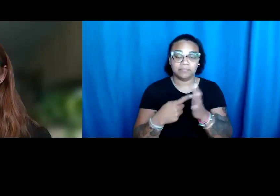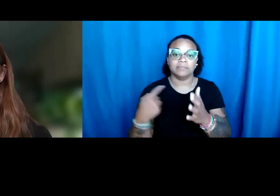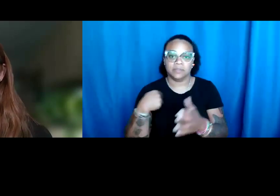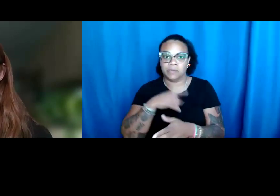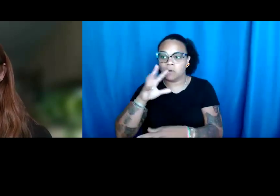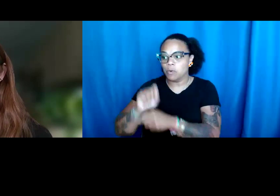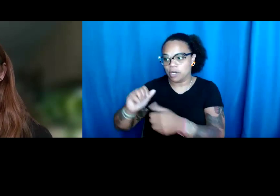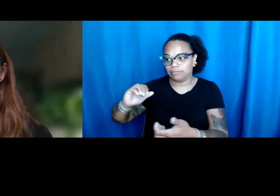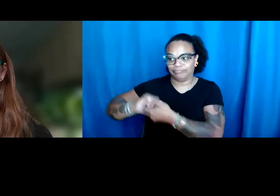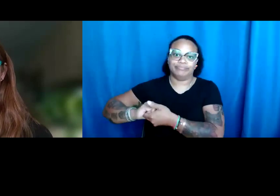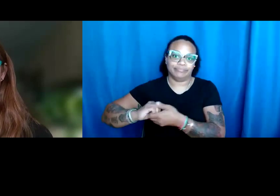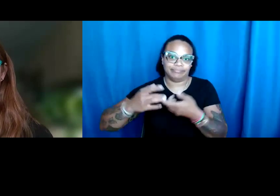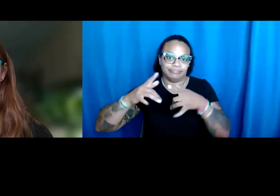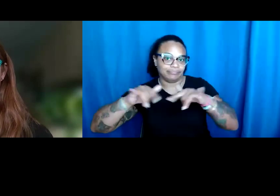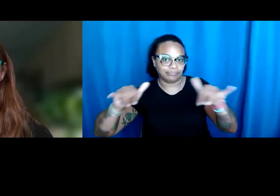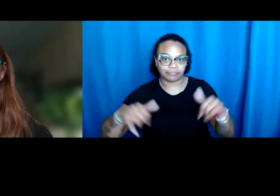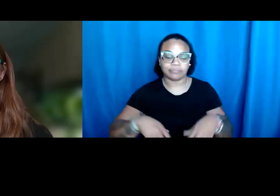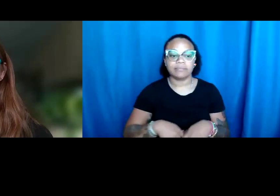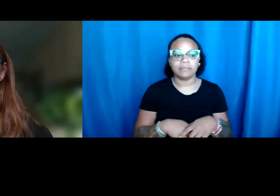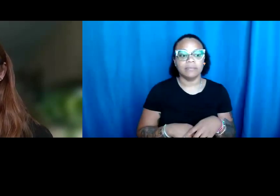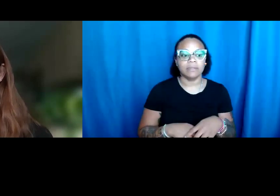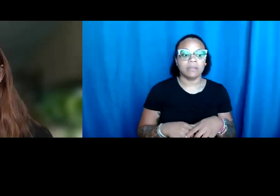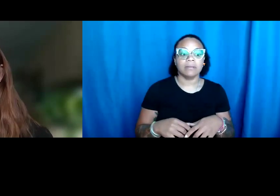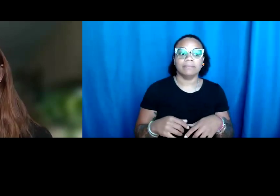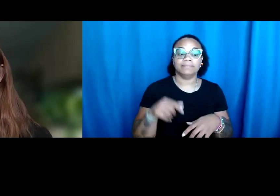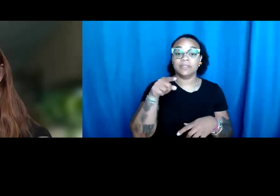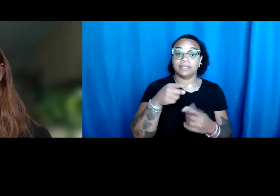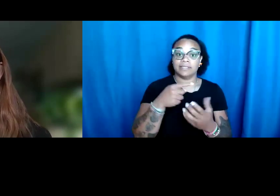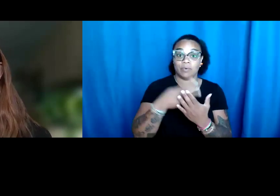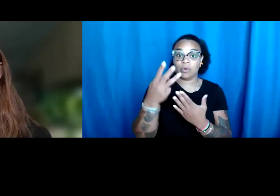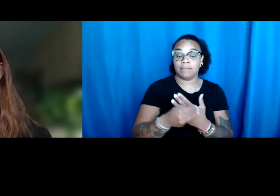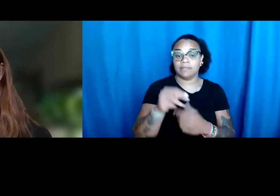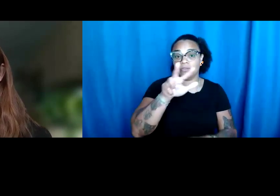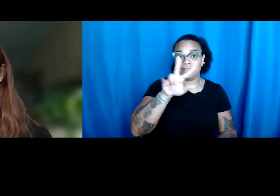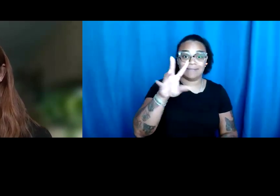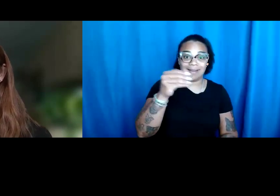So this program, it is actually a 37 and a half million dollar initiative.